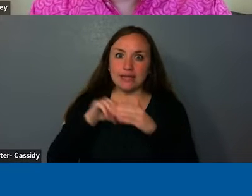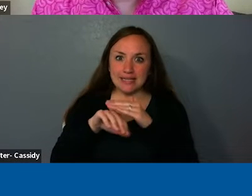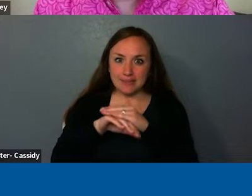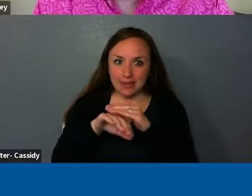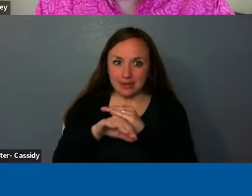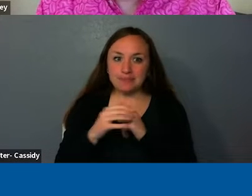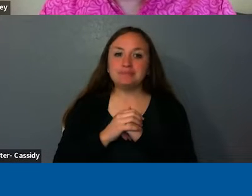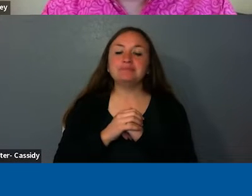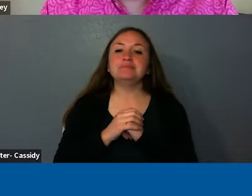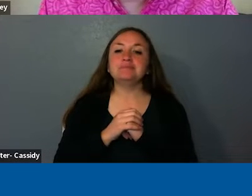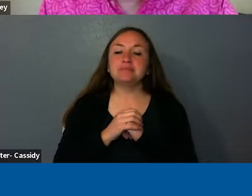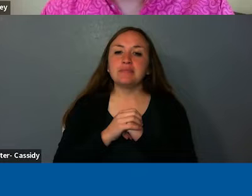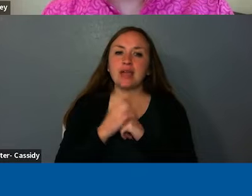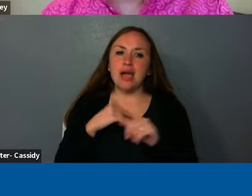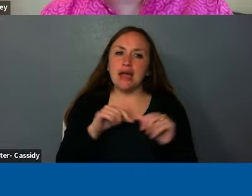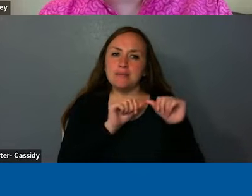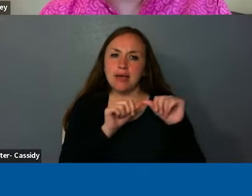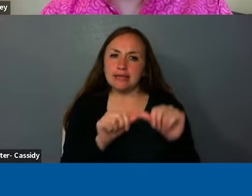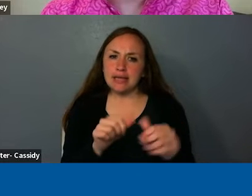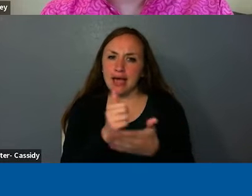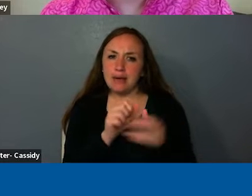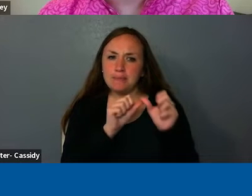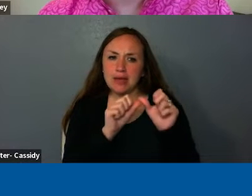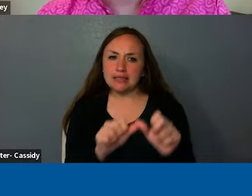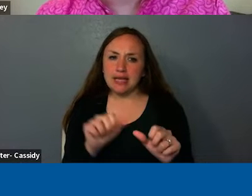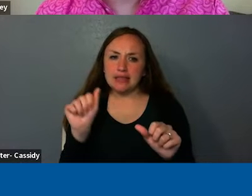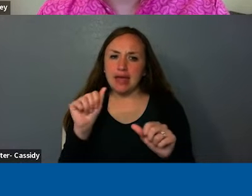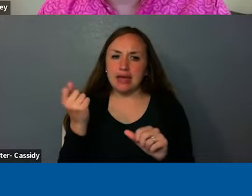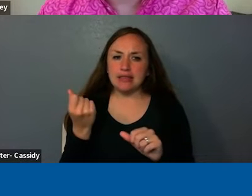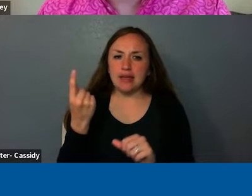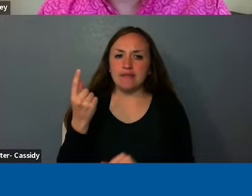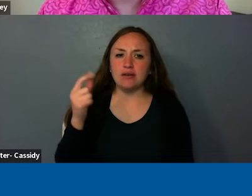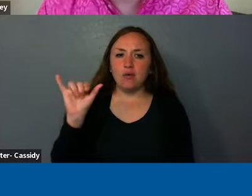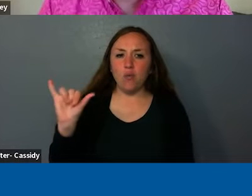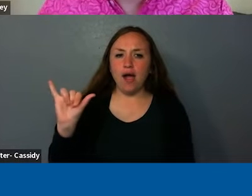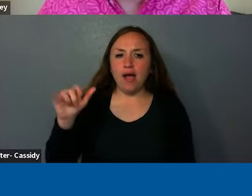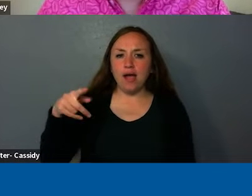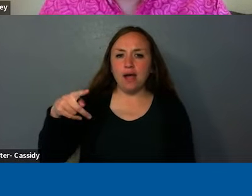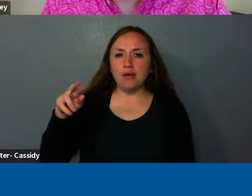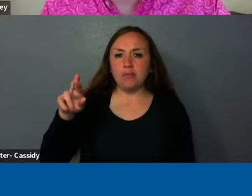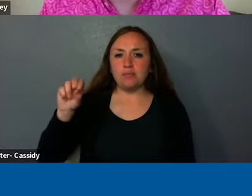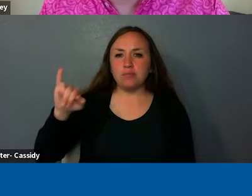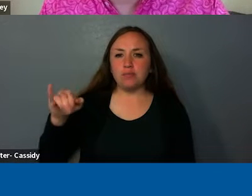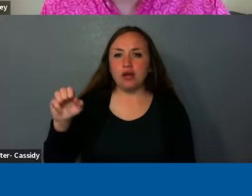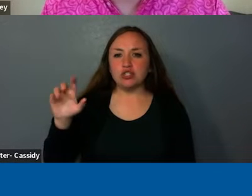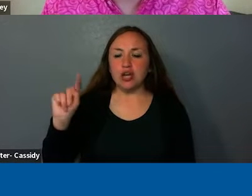and I help maintain the A11Y project, which coincidentally enough actually just rolled out